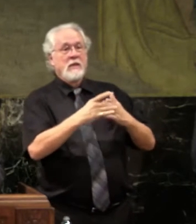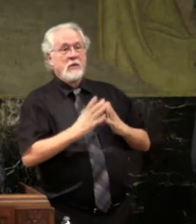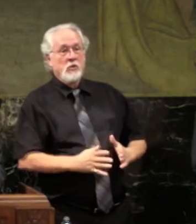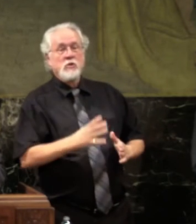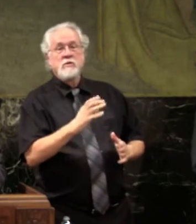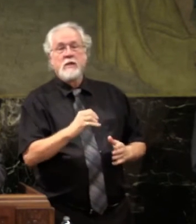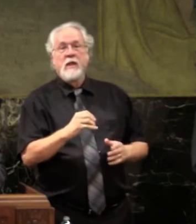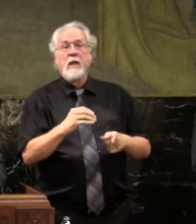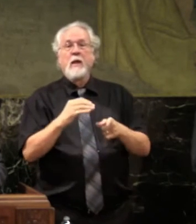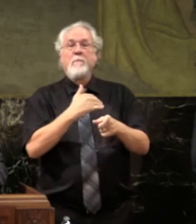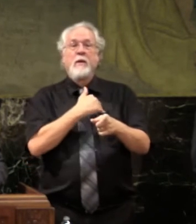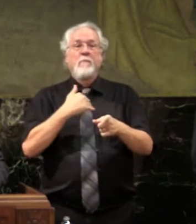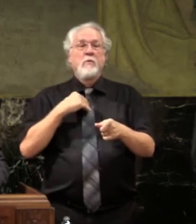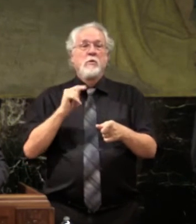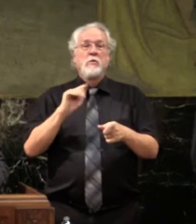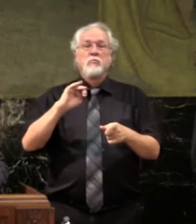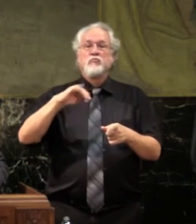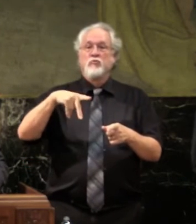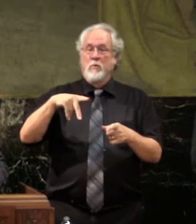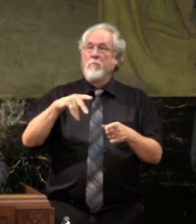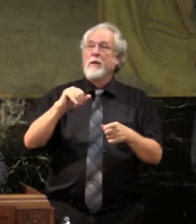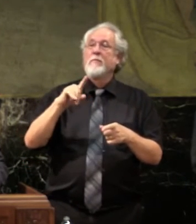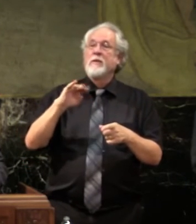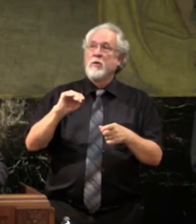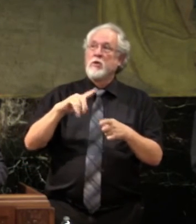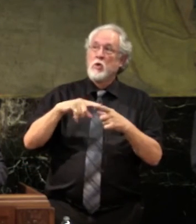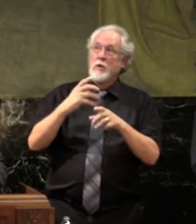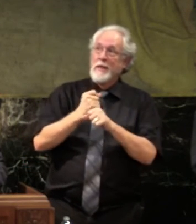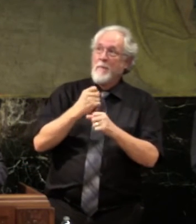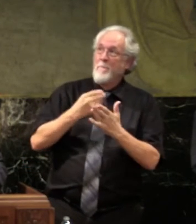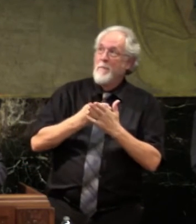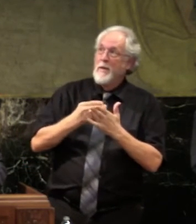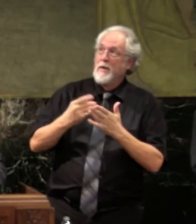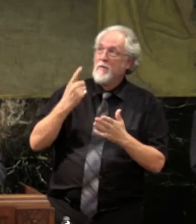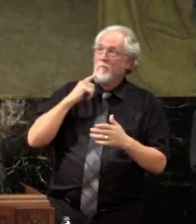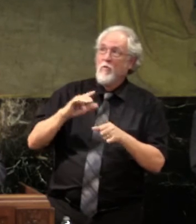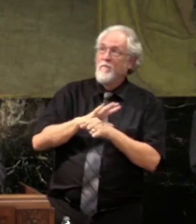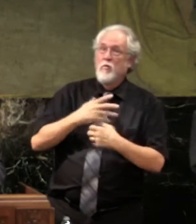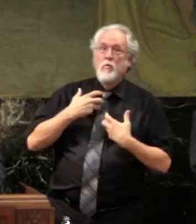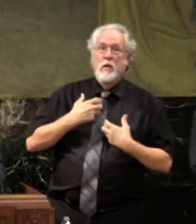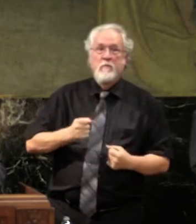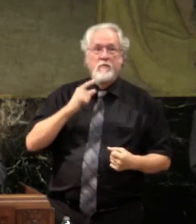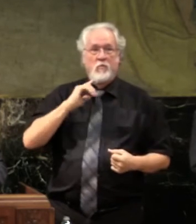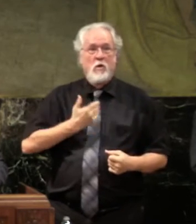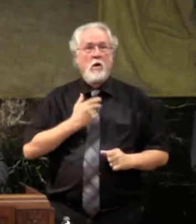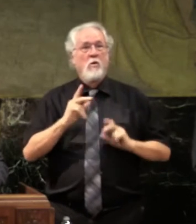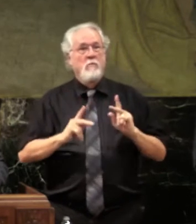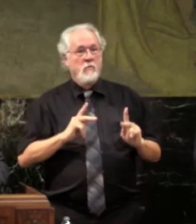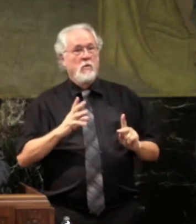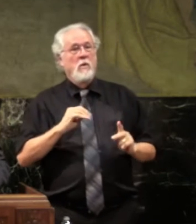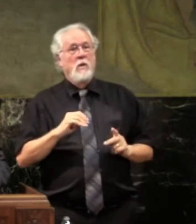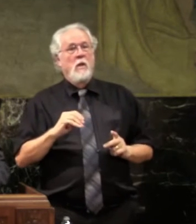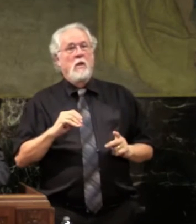Trump administration so that we can get the money we need for full recovery for our citizens and for a safer more